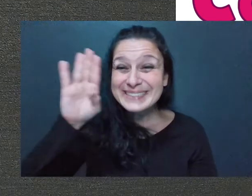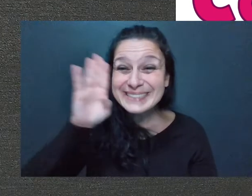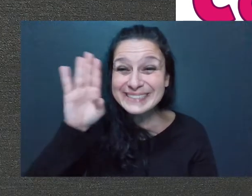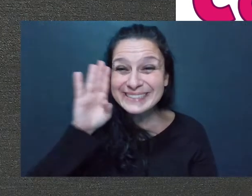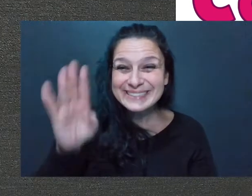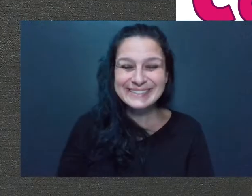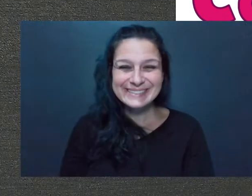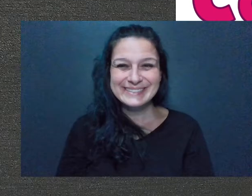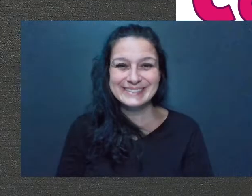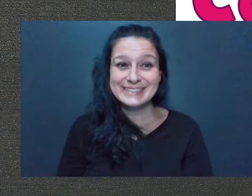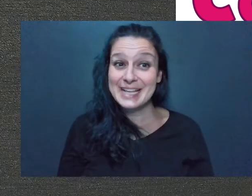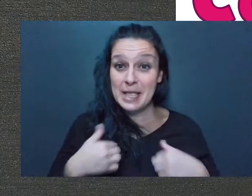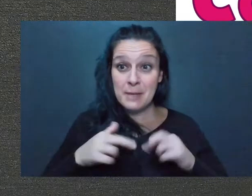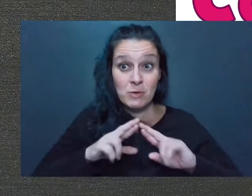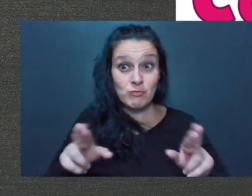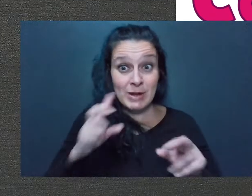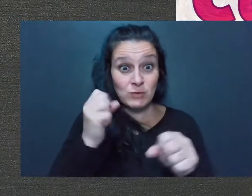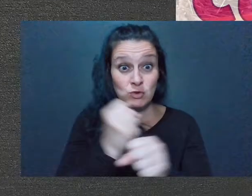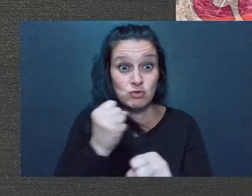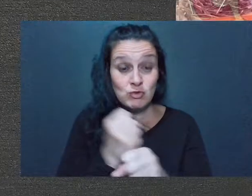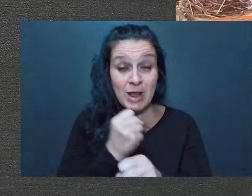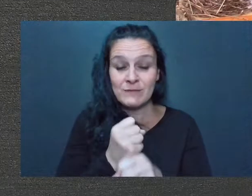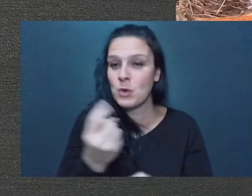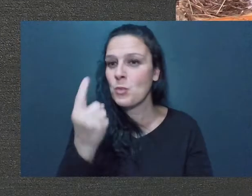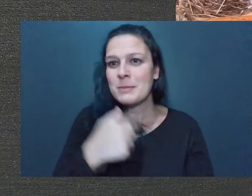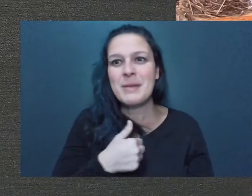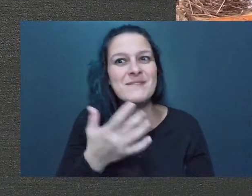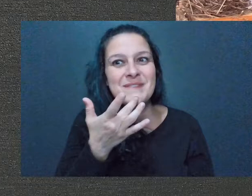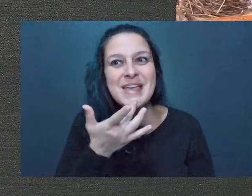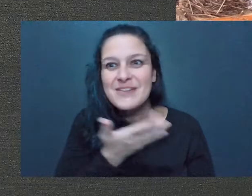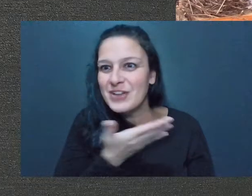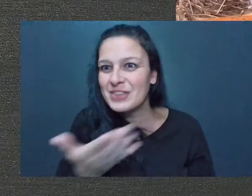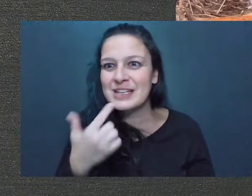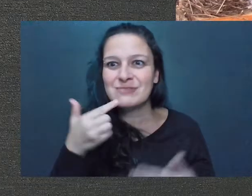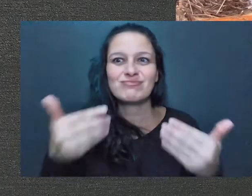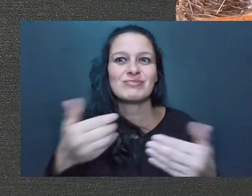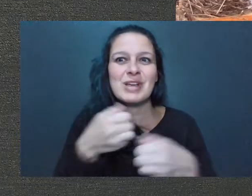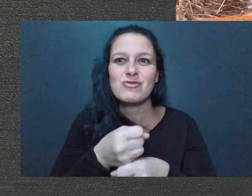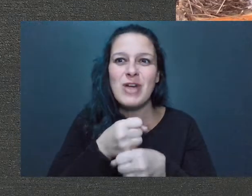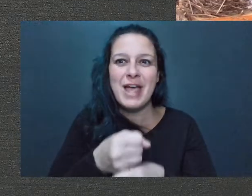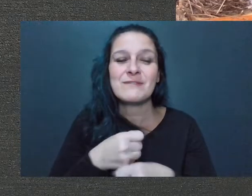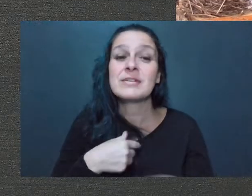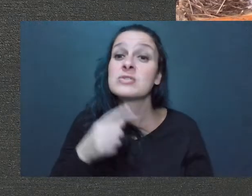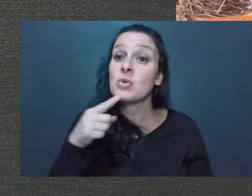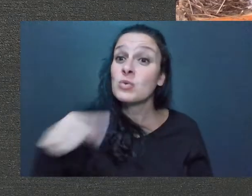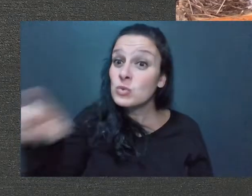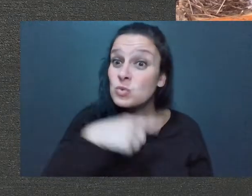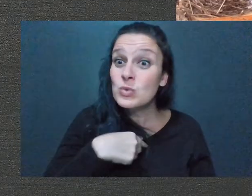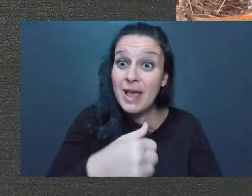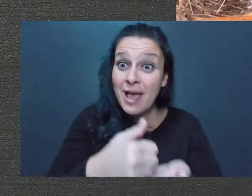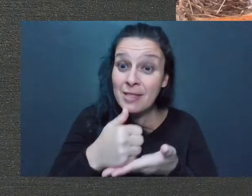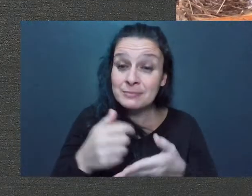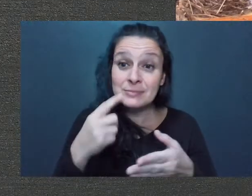Hi guys, I'm ready to do a craft. That's one of my very favorite things to do. And guess what? You're going to be able to do it too,